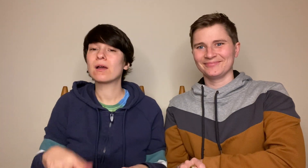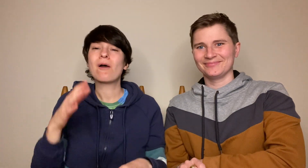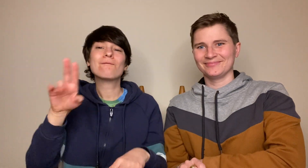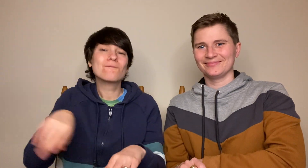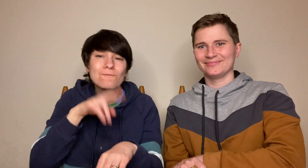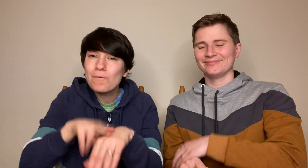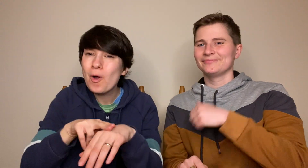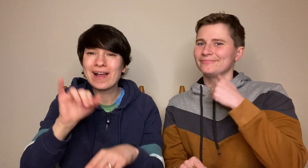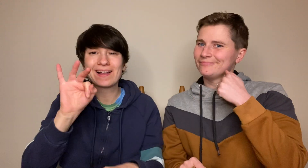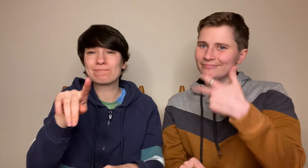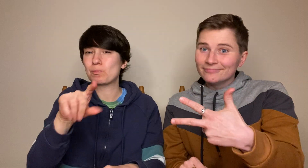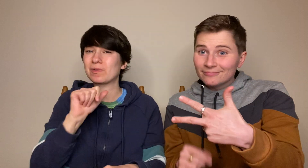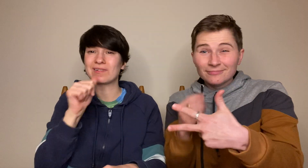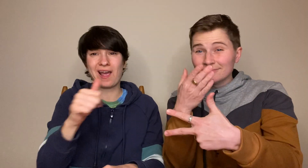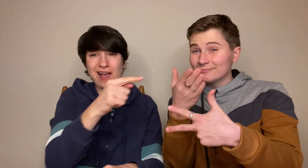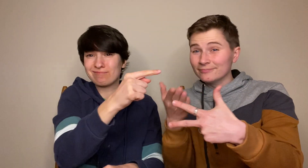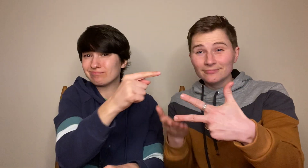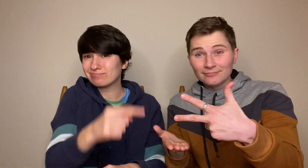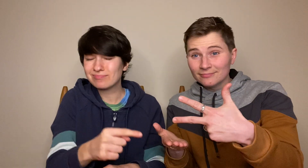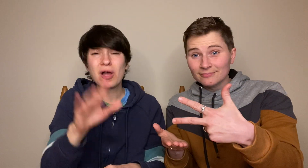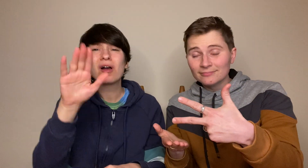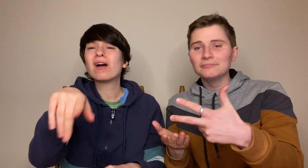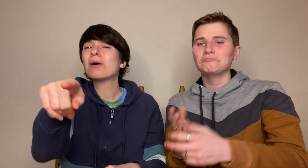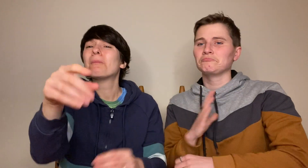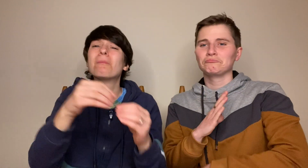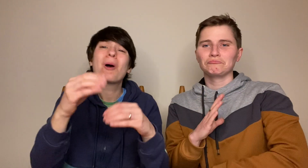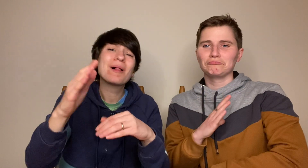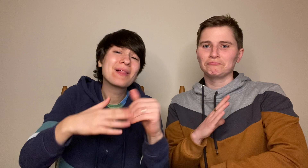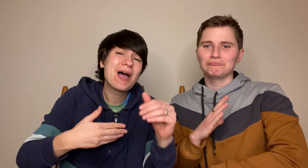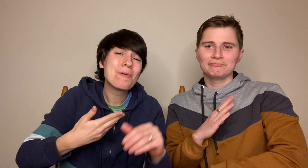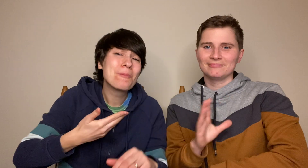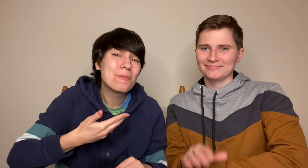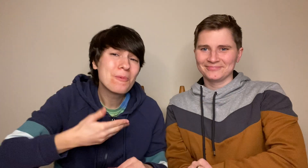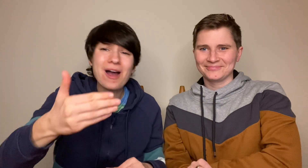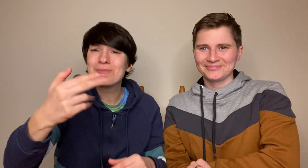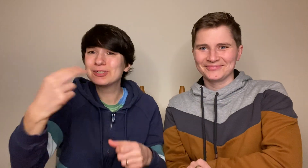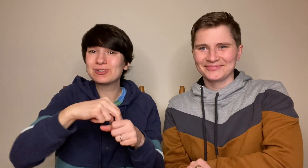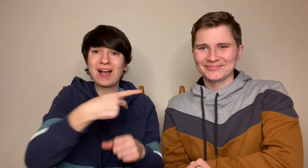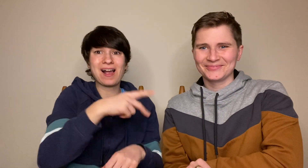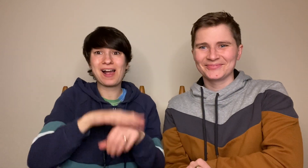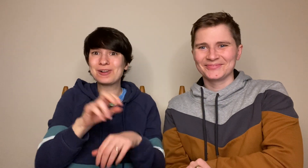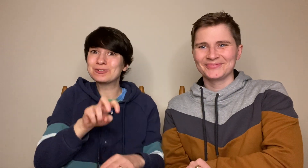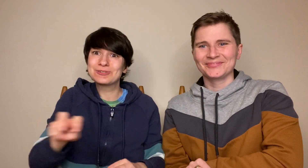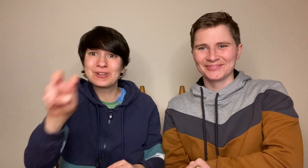Of course, if you are none of these people, you're more than welcome to join us in this journey.